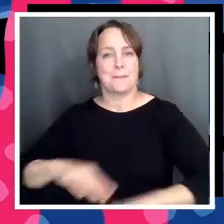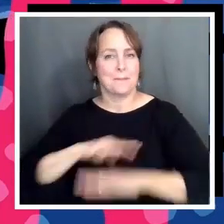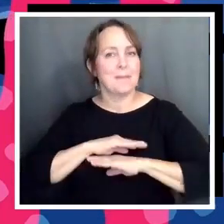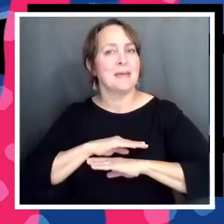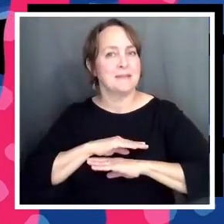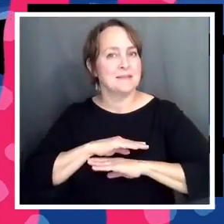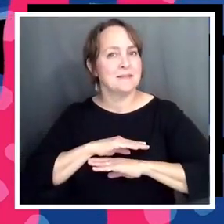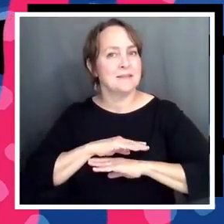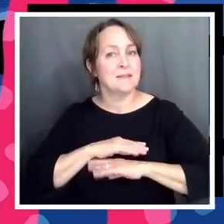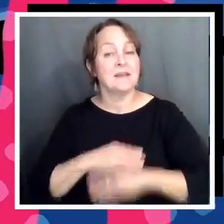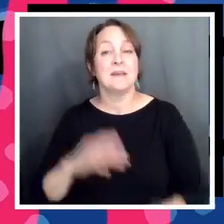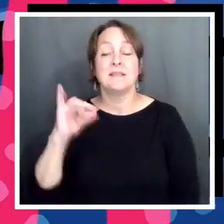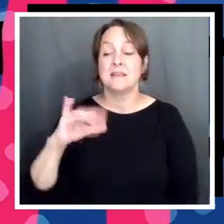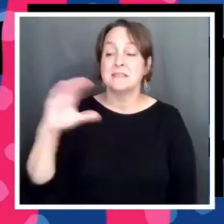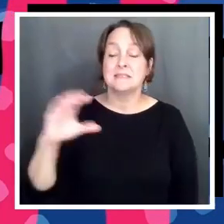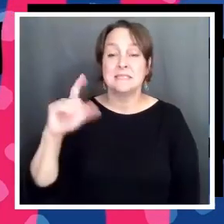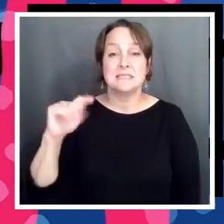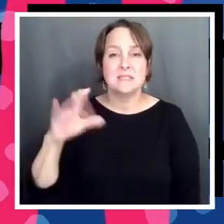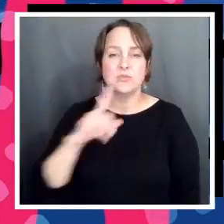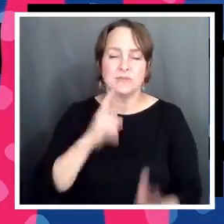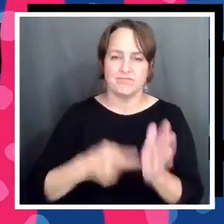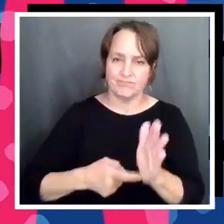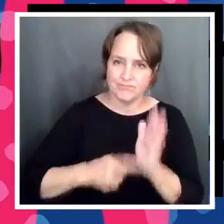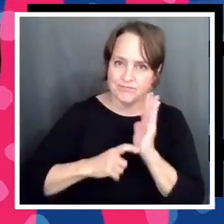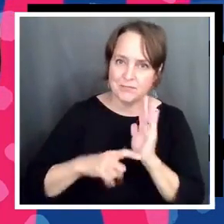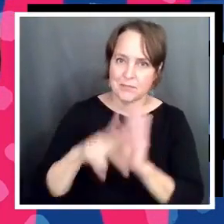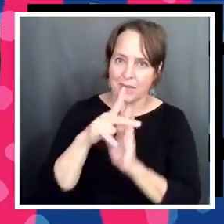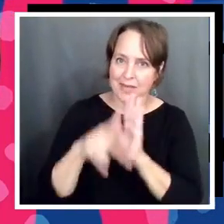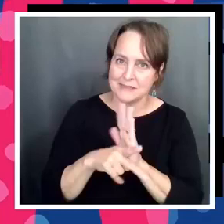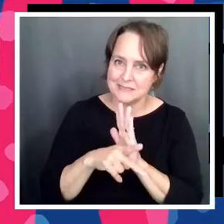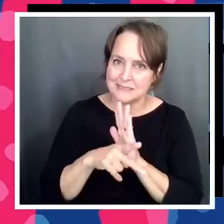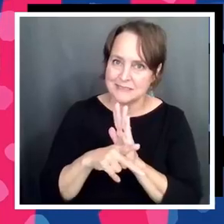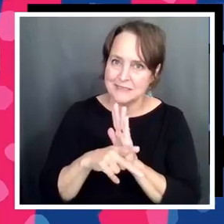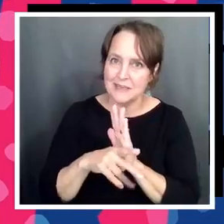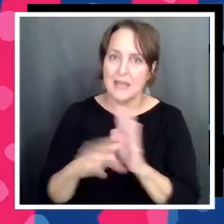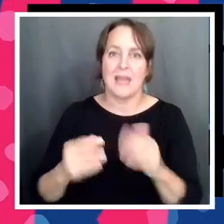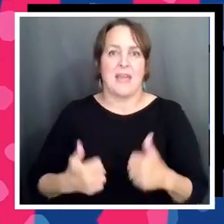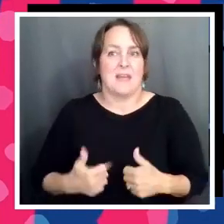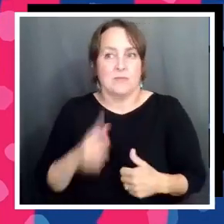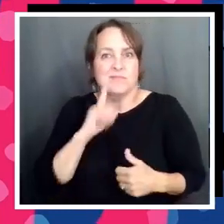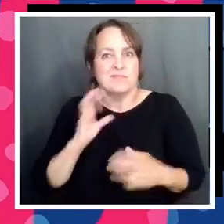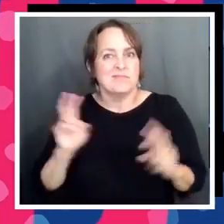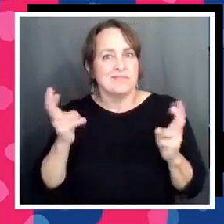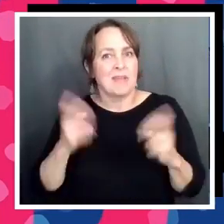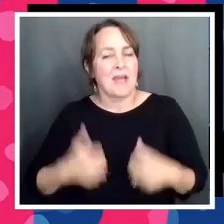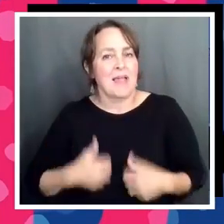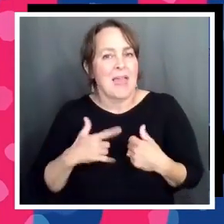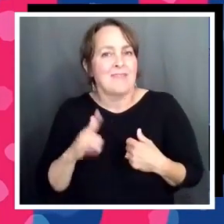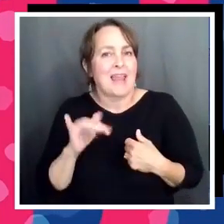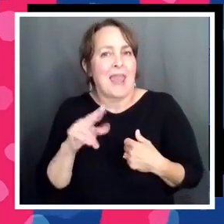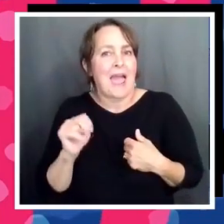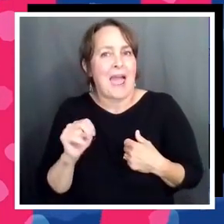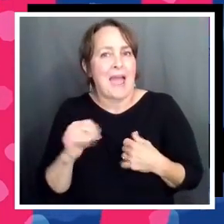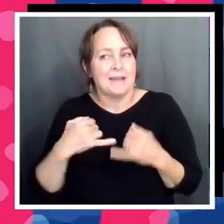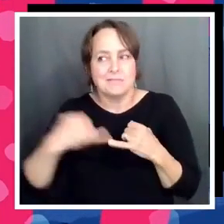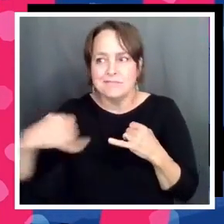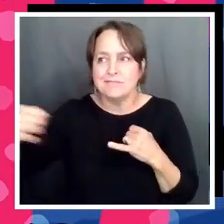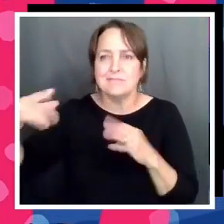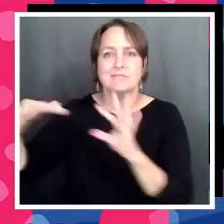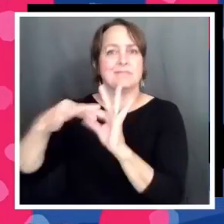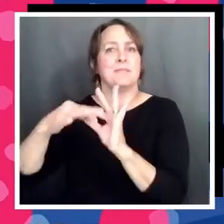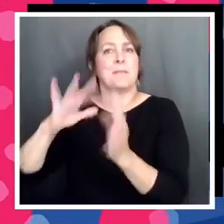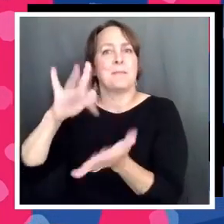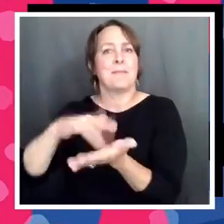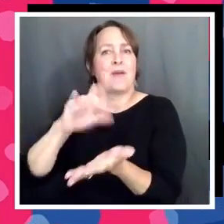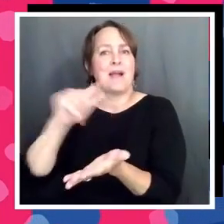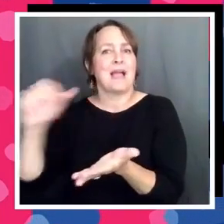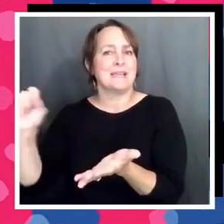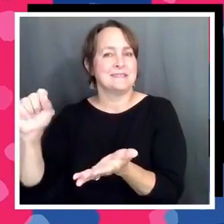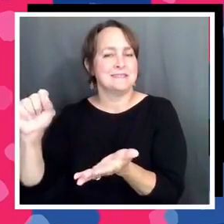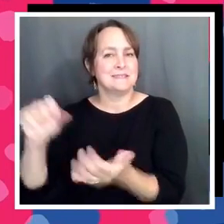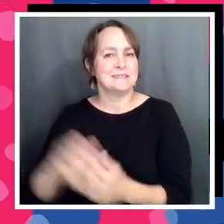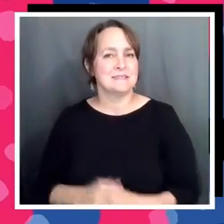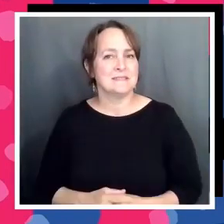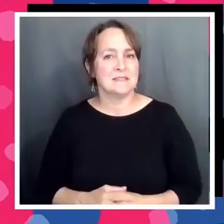NEEDS OF ALL CHILDREN ARE MET.